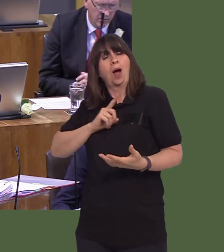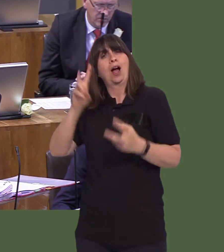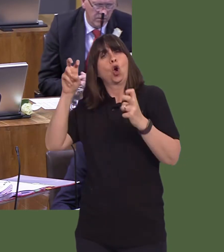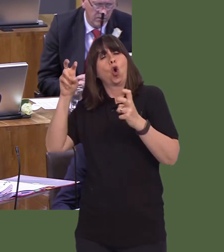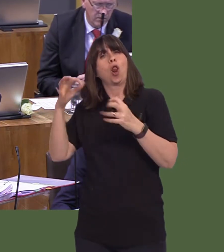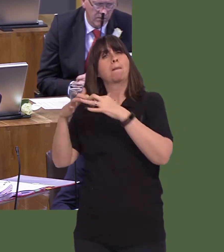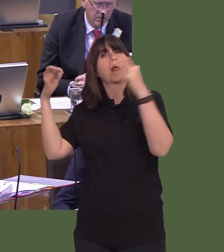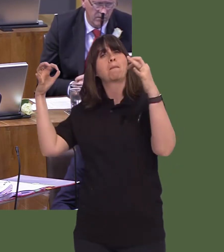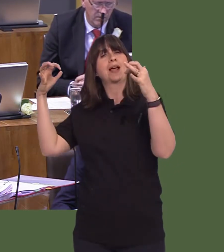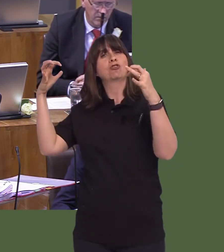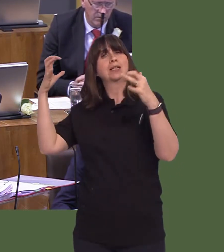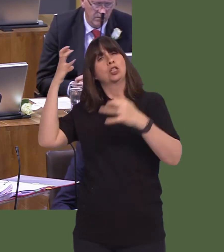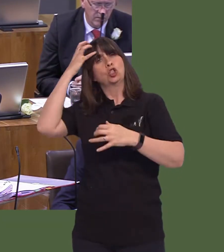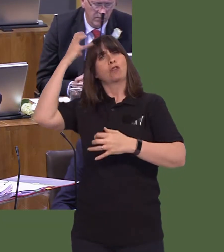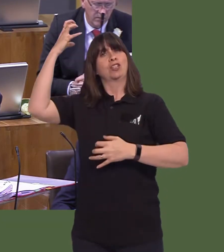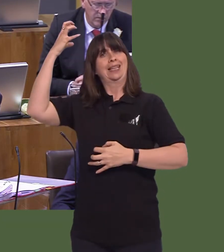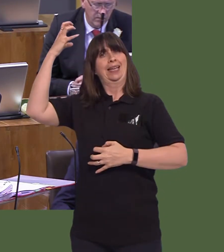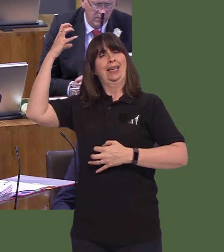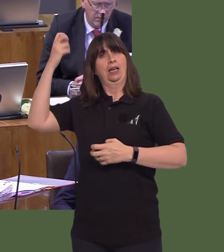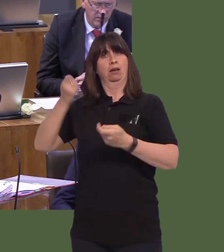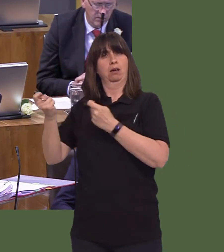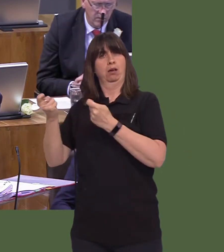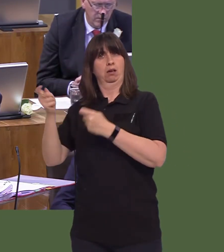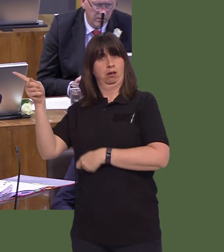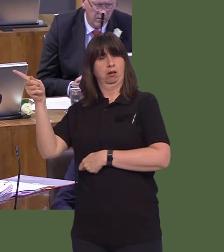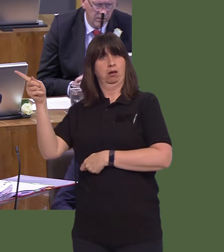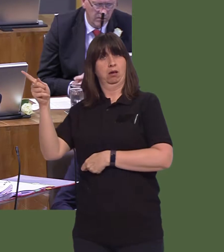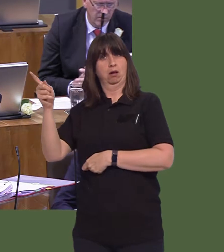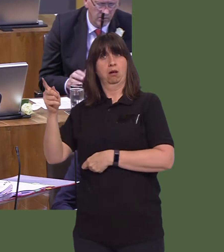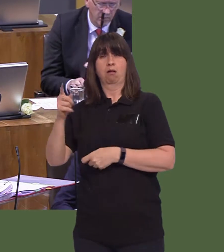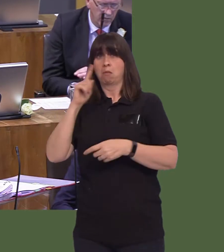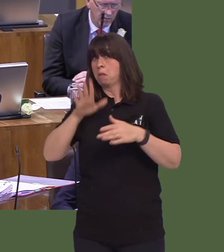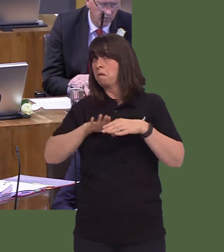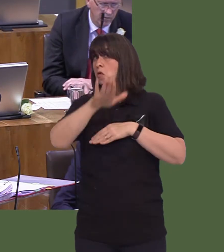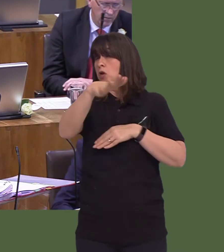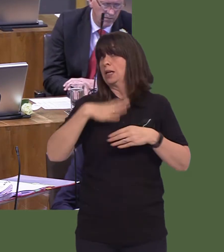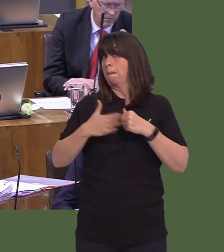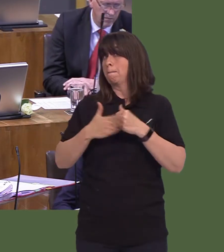The agreement's not going to change that. Now, in the future, I agree that there needs to be a debate about whether parliamentary